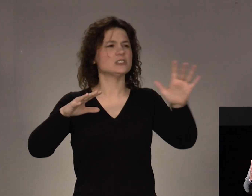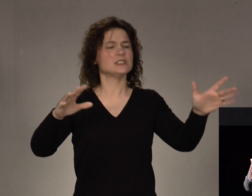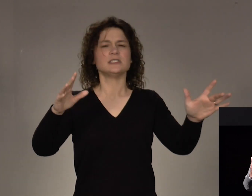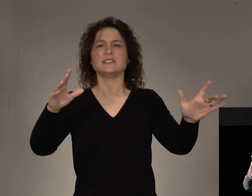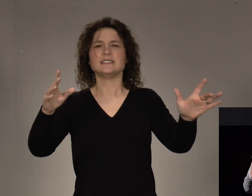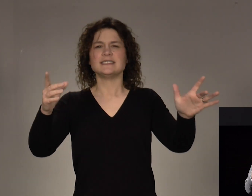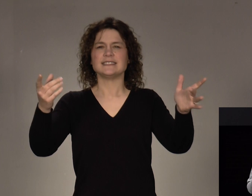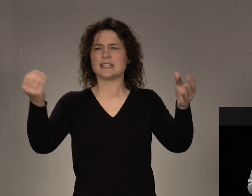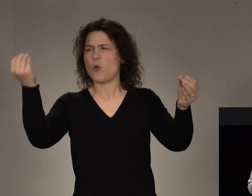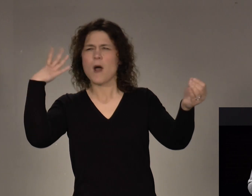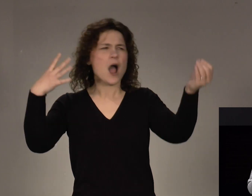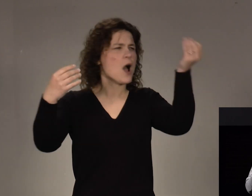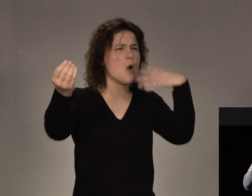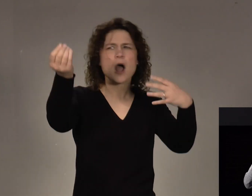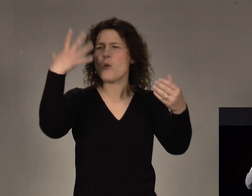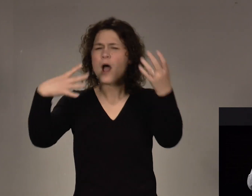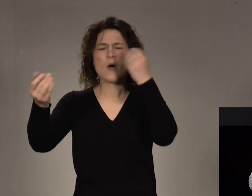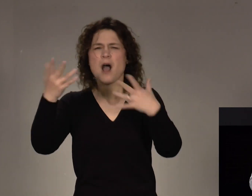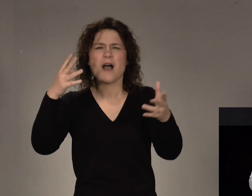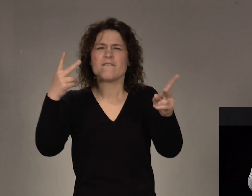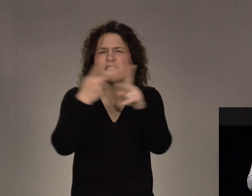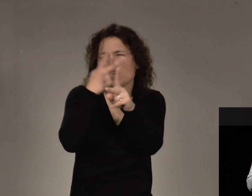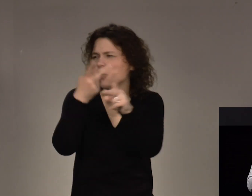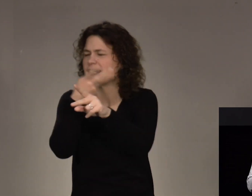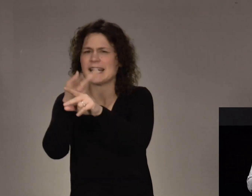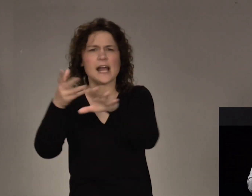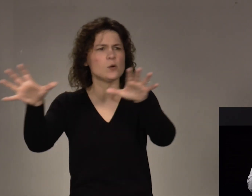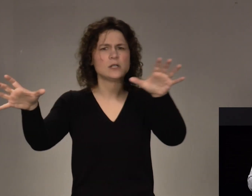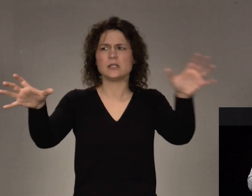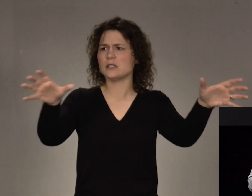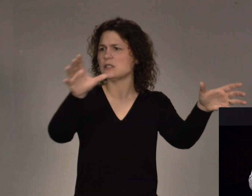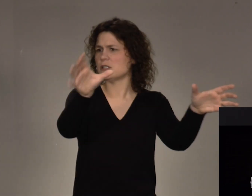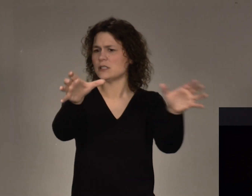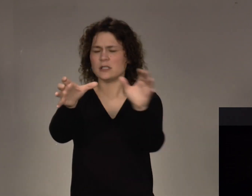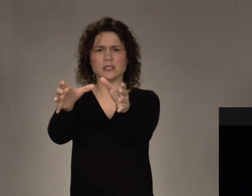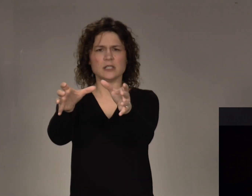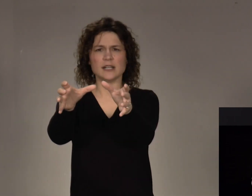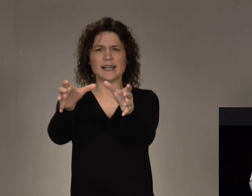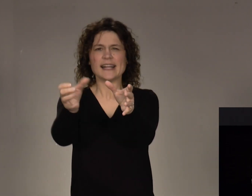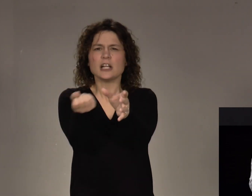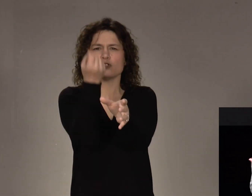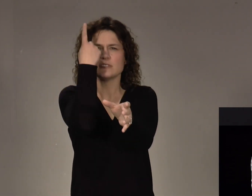that's coming at us. We're trying to sort them and interpret them because we're